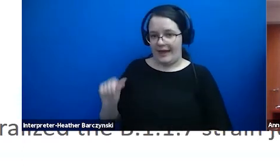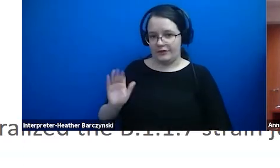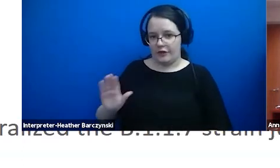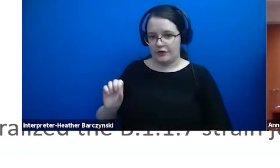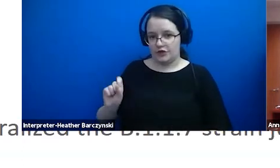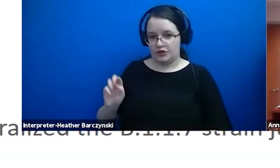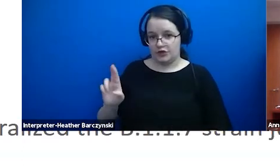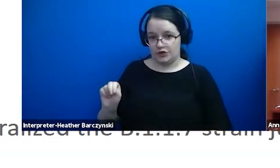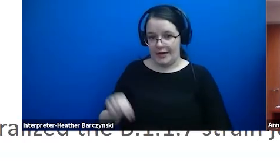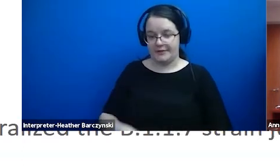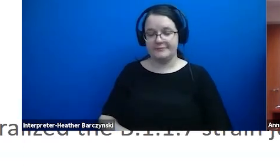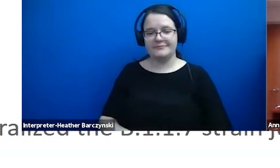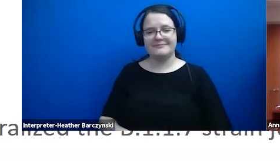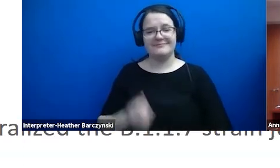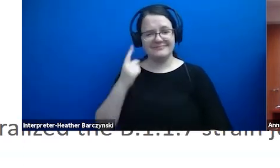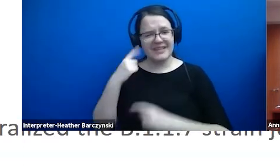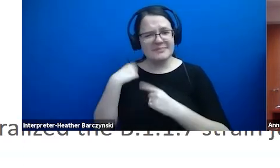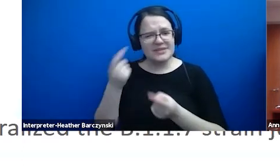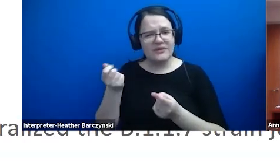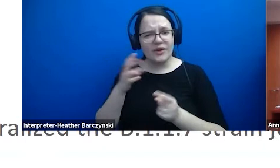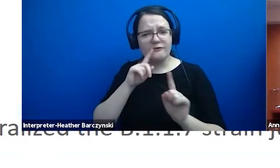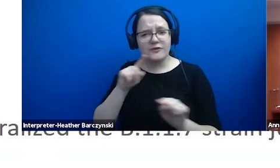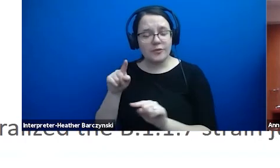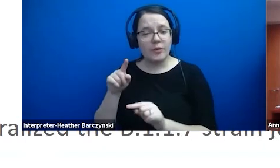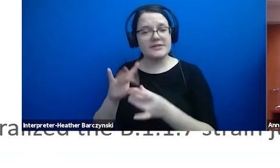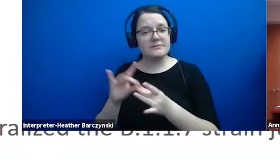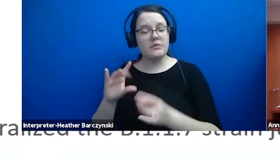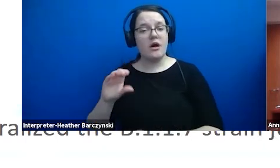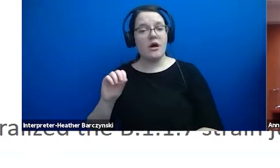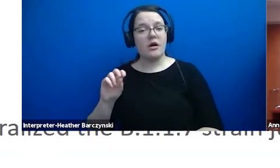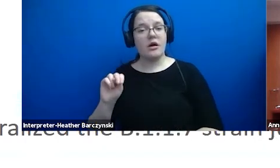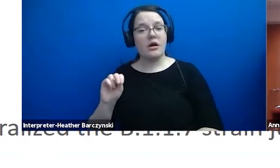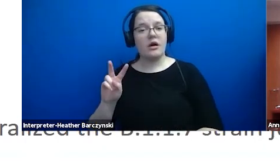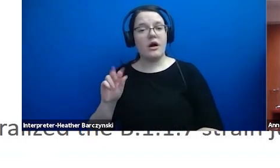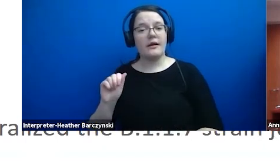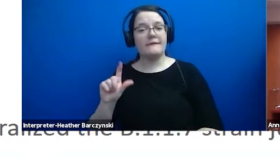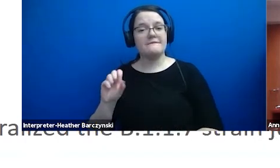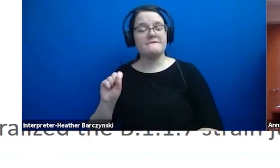been a few reports that convalescent plasma from people who recovered from the infection